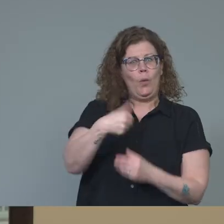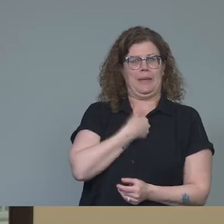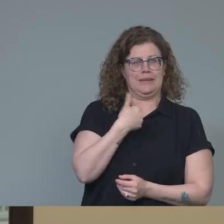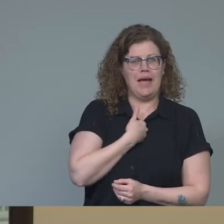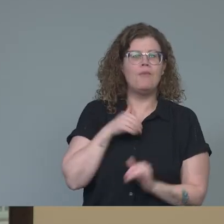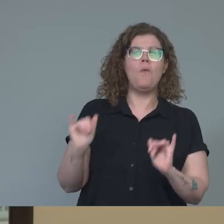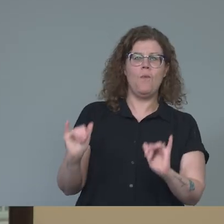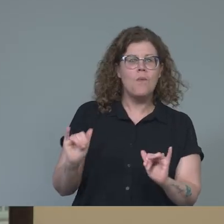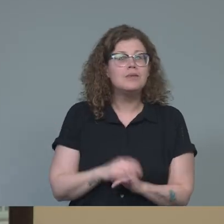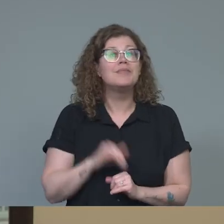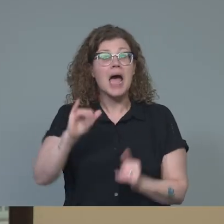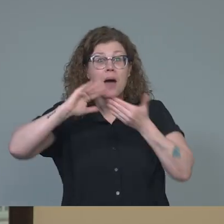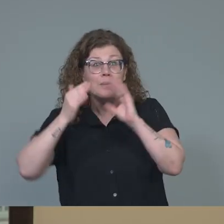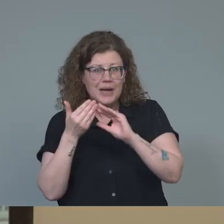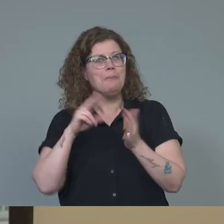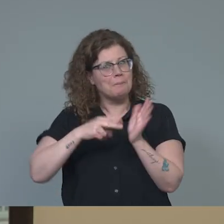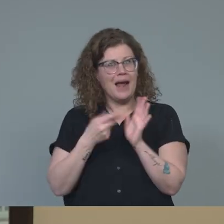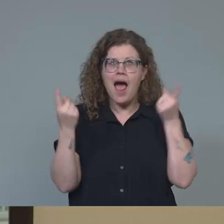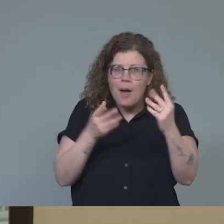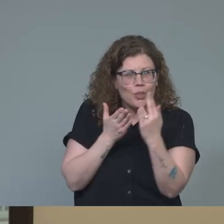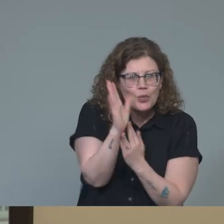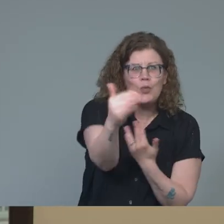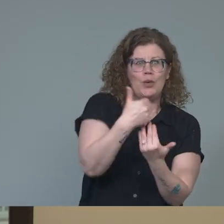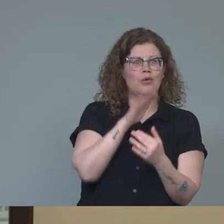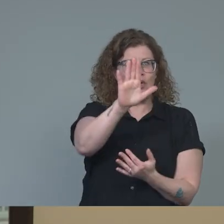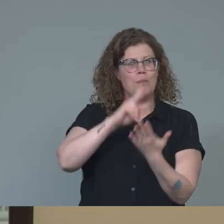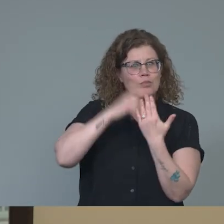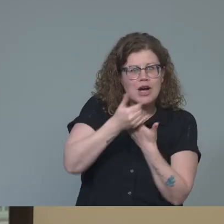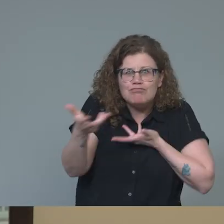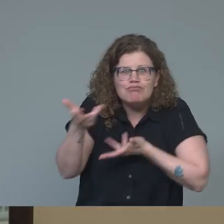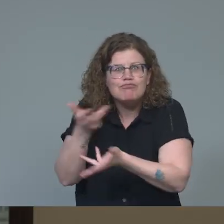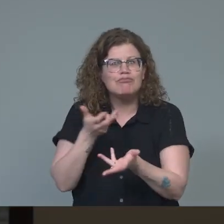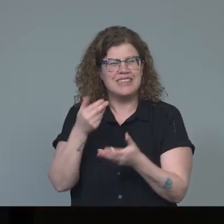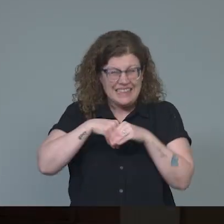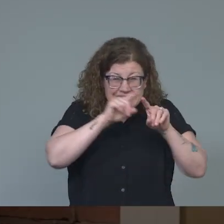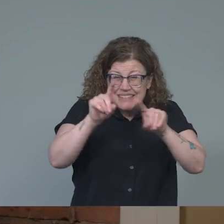recognize but was very in the work even before I was like recognizing that in myself.